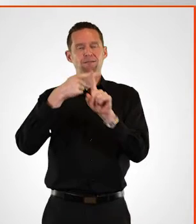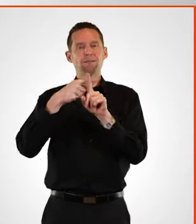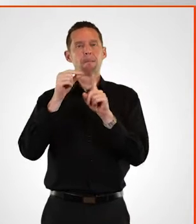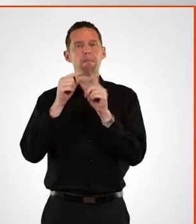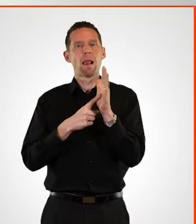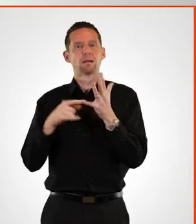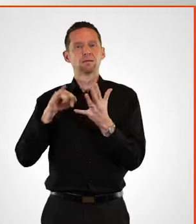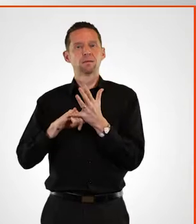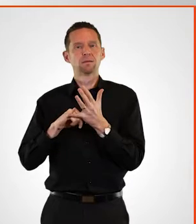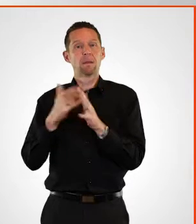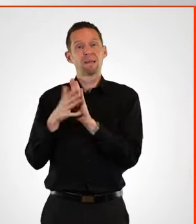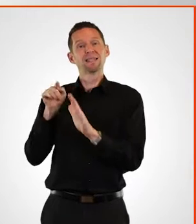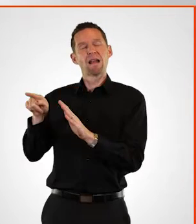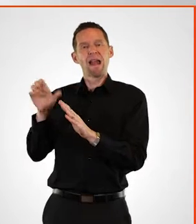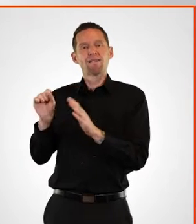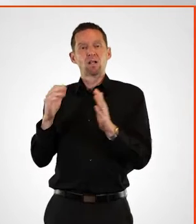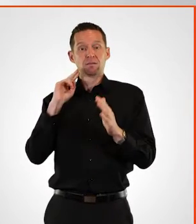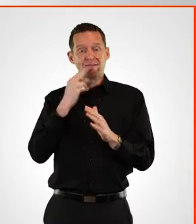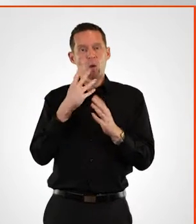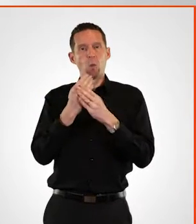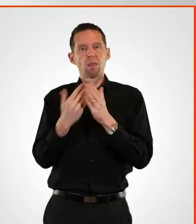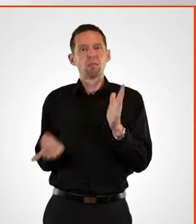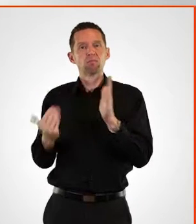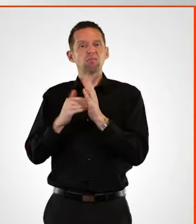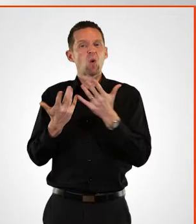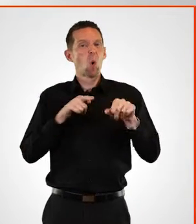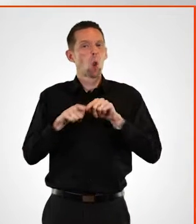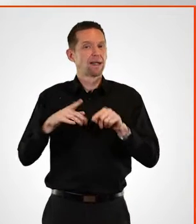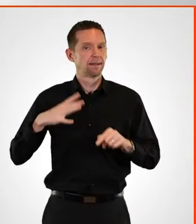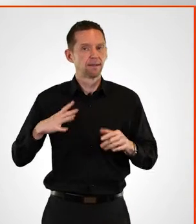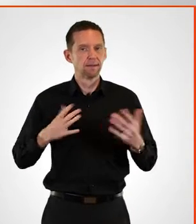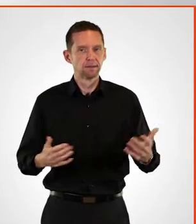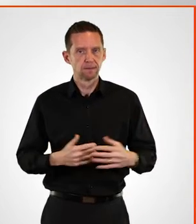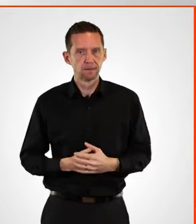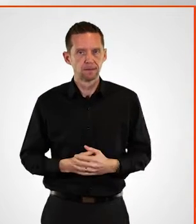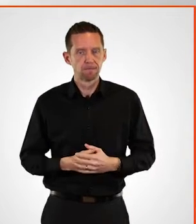and it's because they have some additional learning needs.